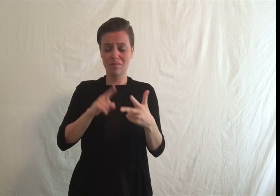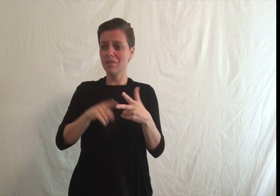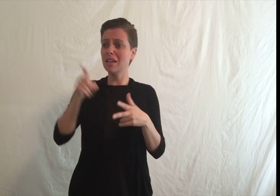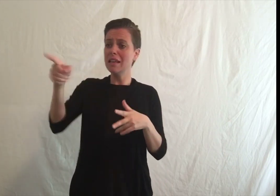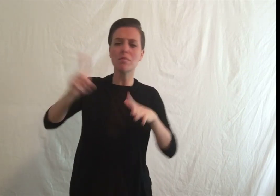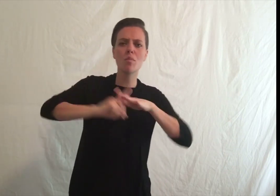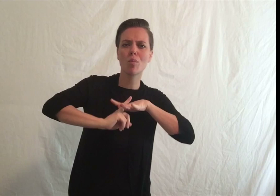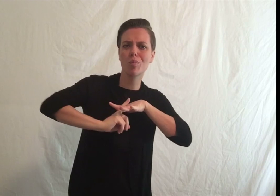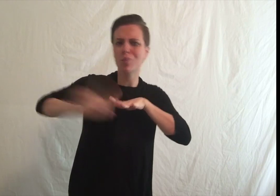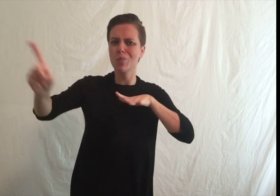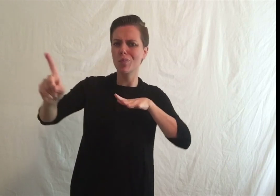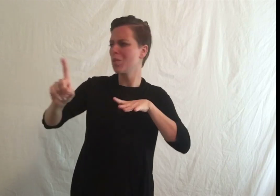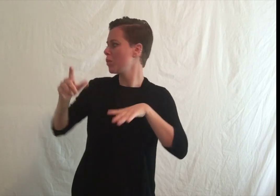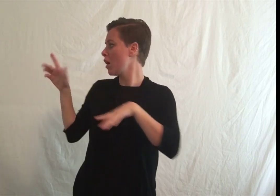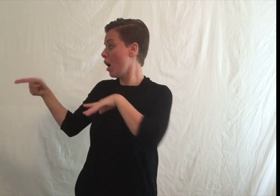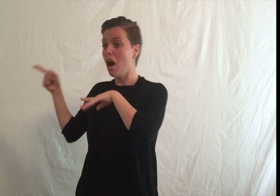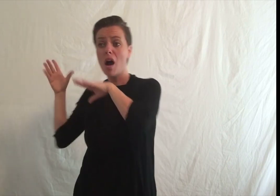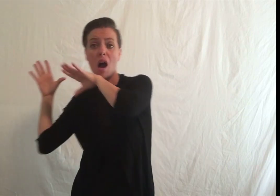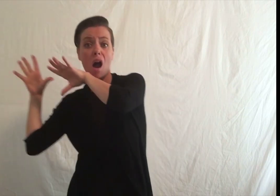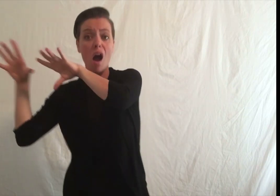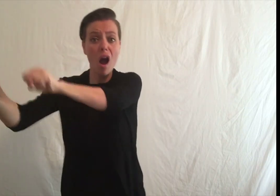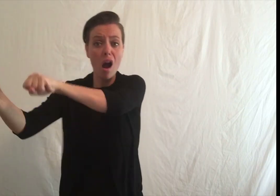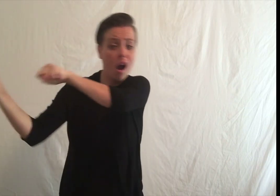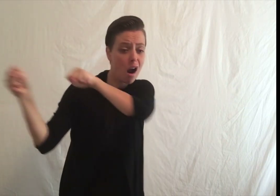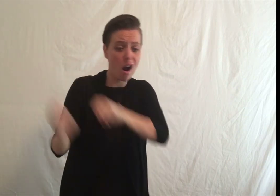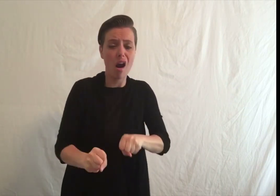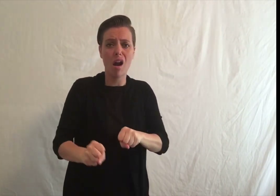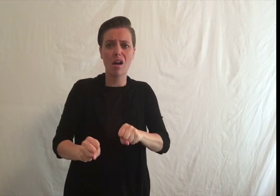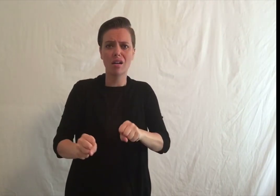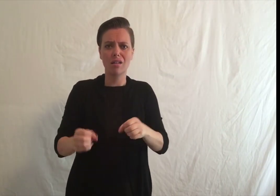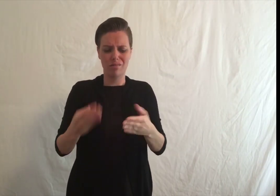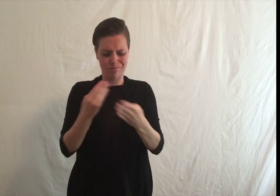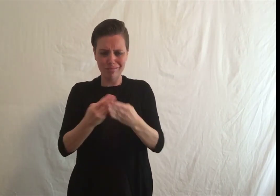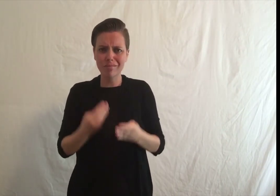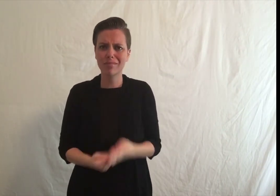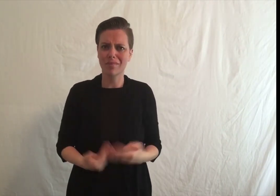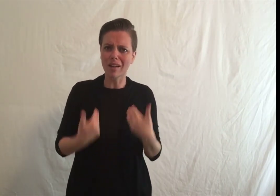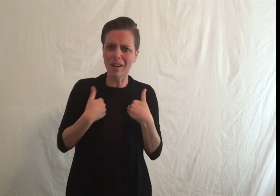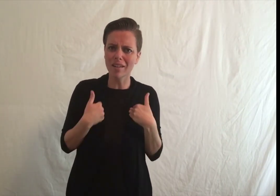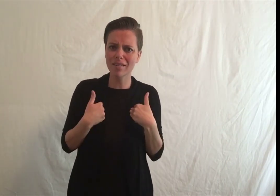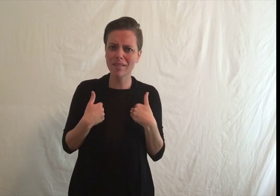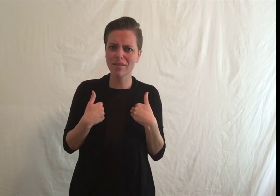he ran but was caught. [The evidence is all there.]